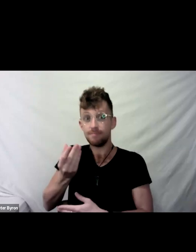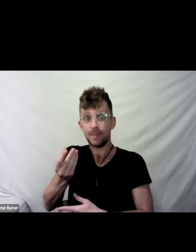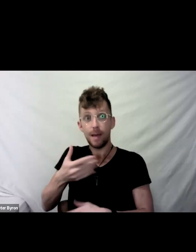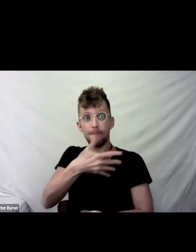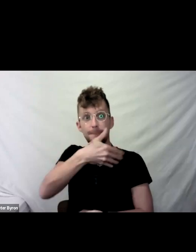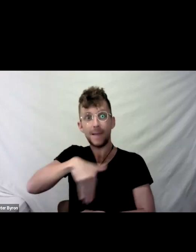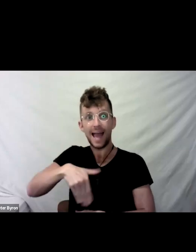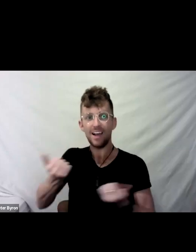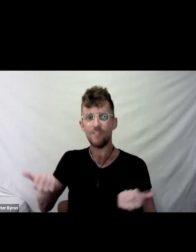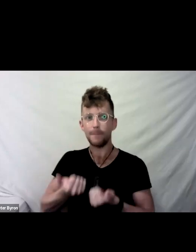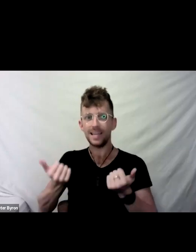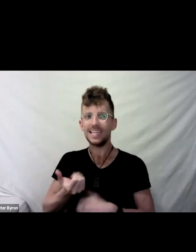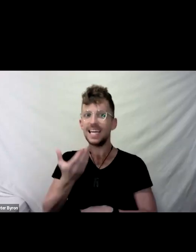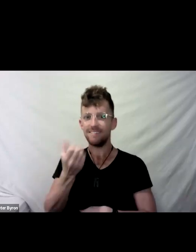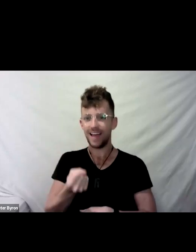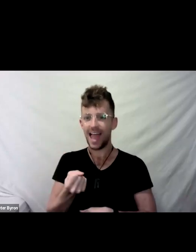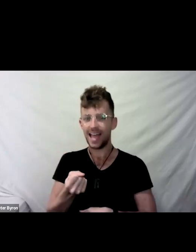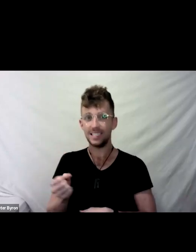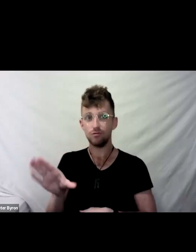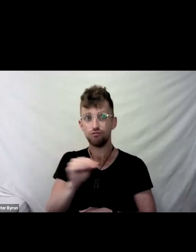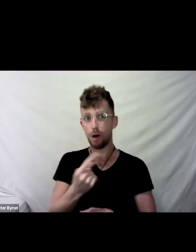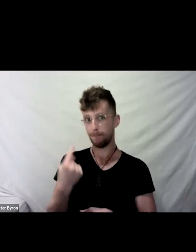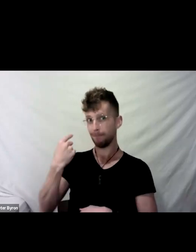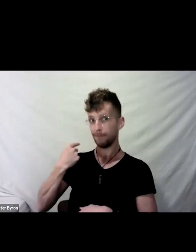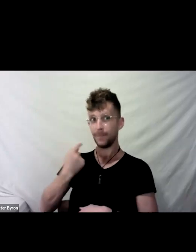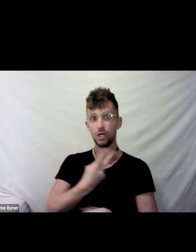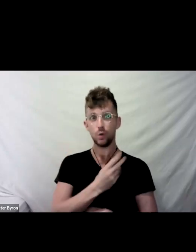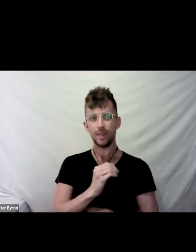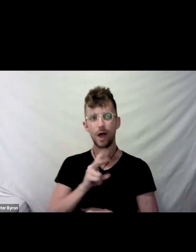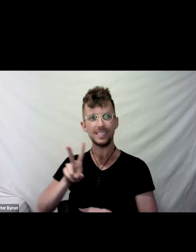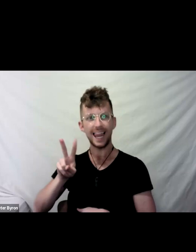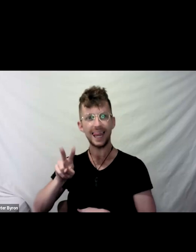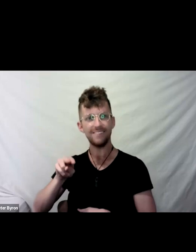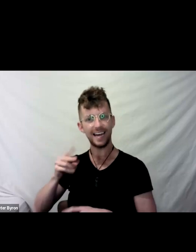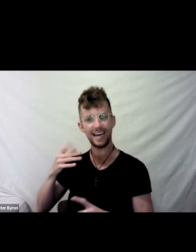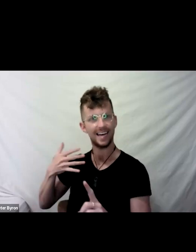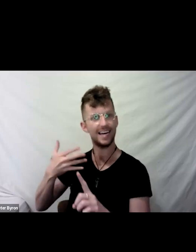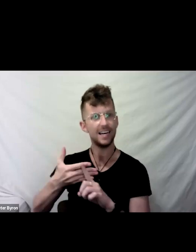Many of you will be aware that we introduced the Purchasing Guidelines